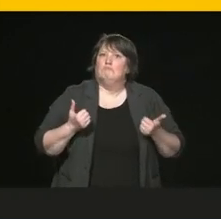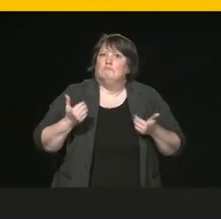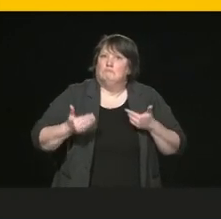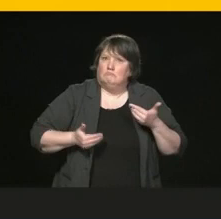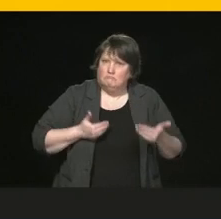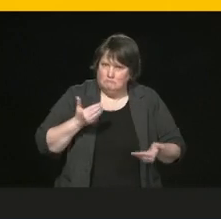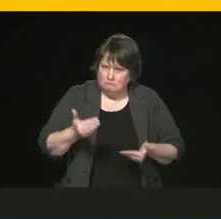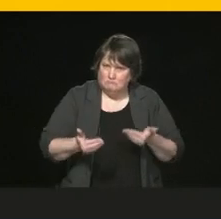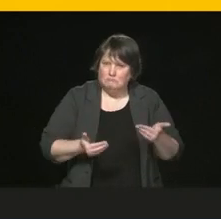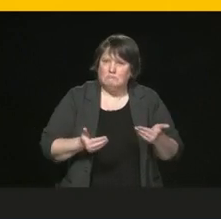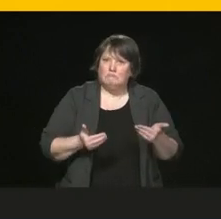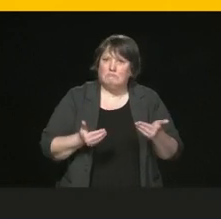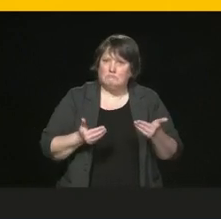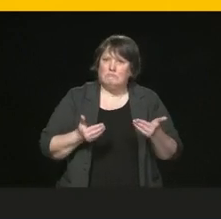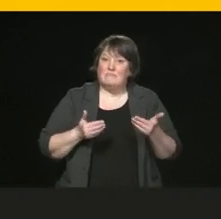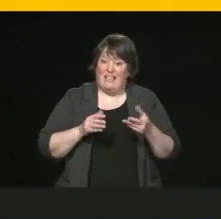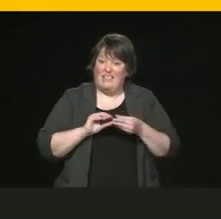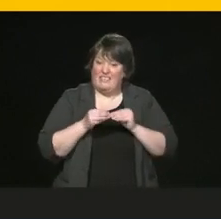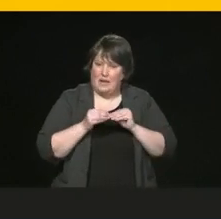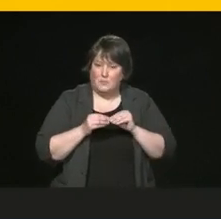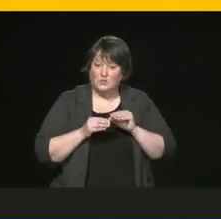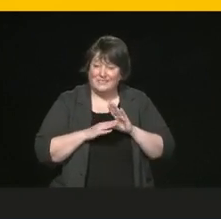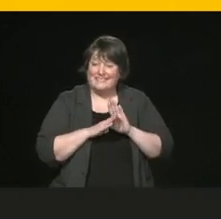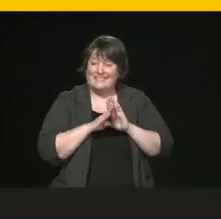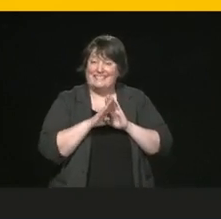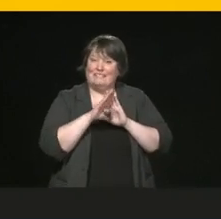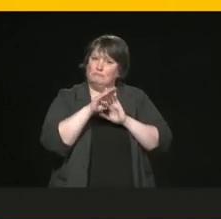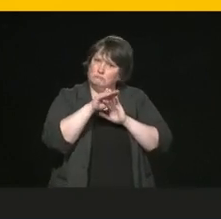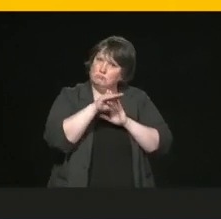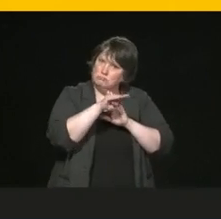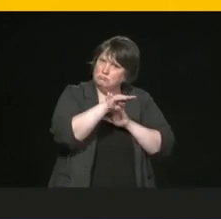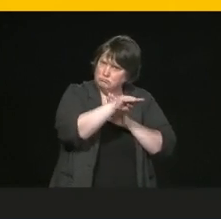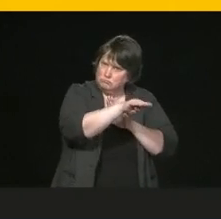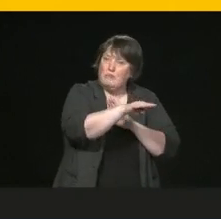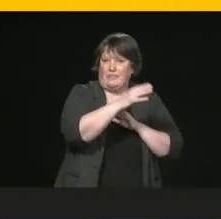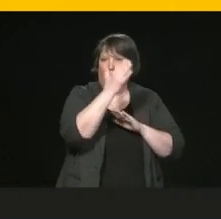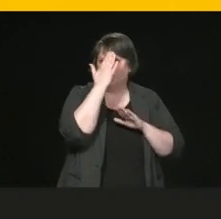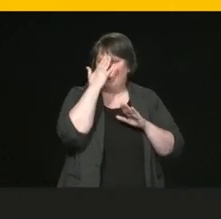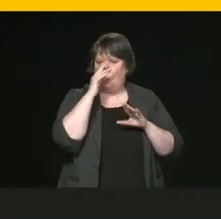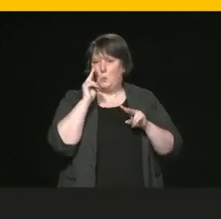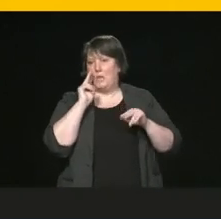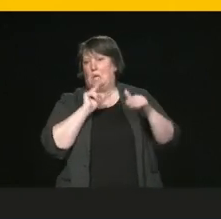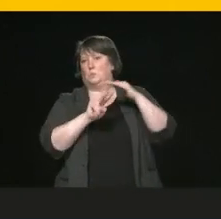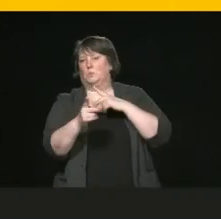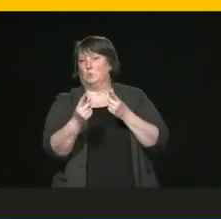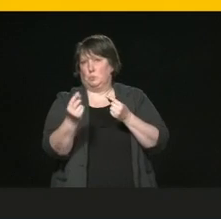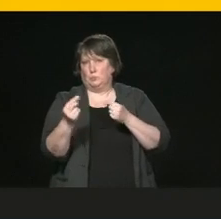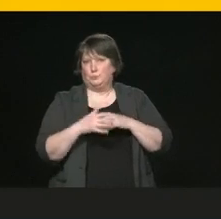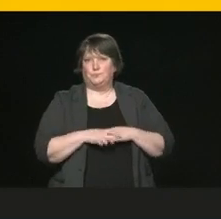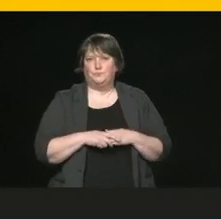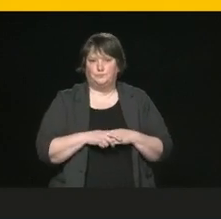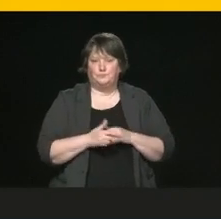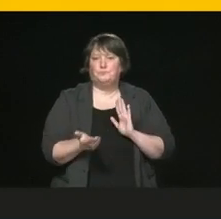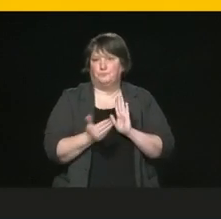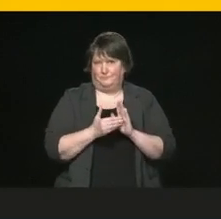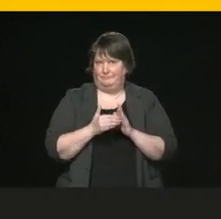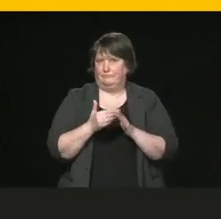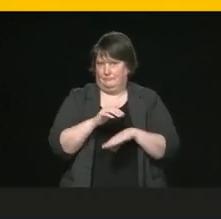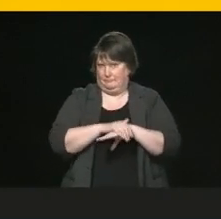RESTRICTIONS IN ORDER TO HAVE THAT ABILITY AND THE ABLE TO LOOK AT THE NEXT STEPS.